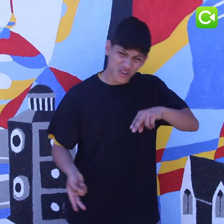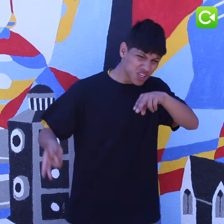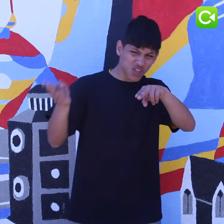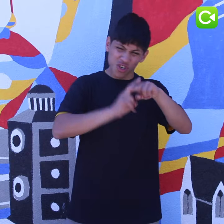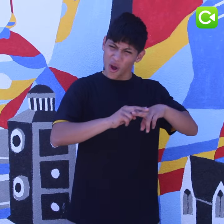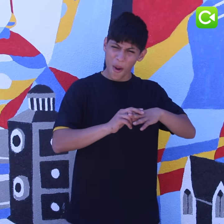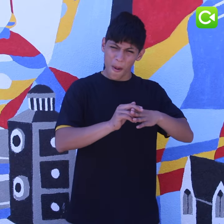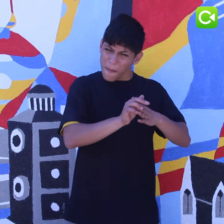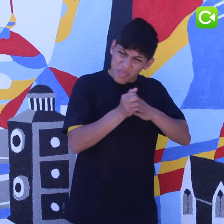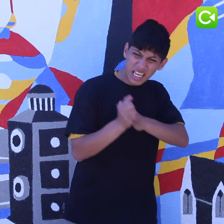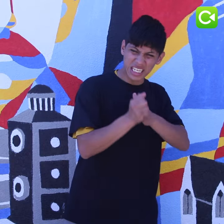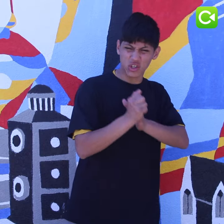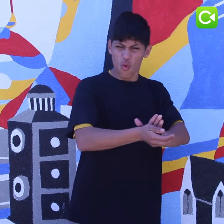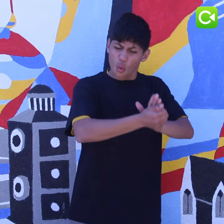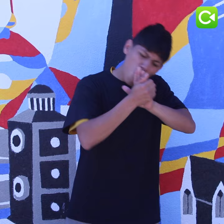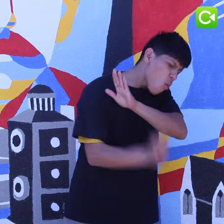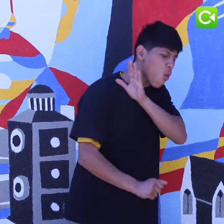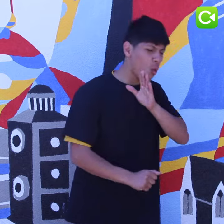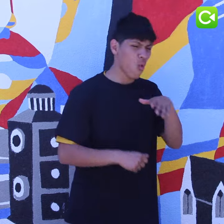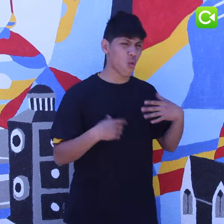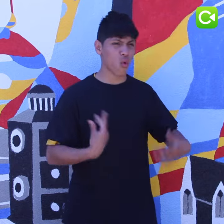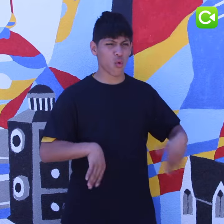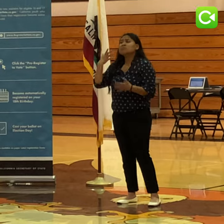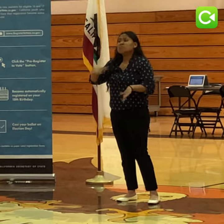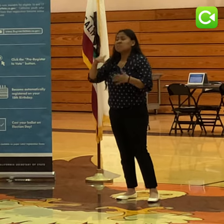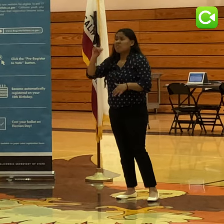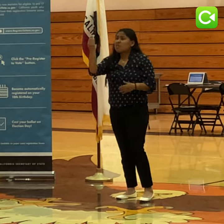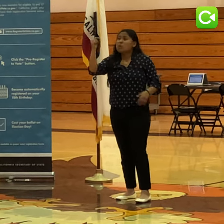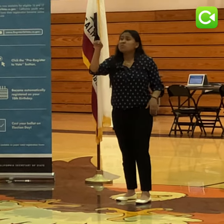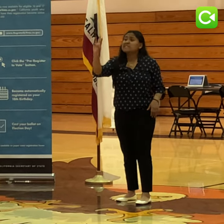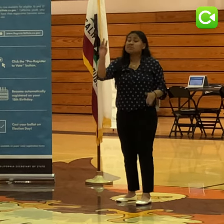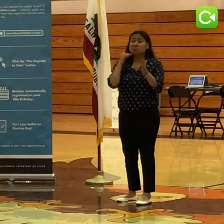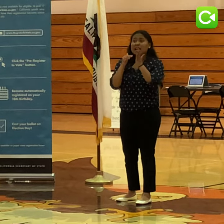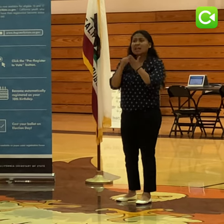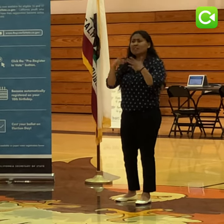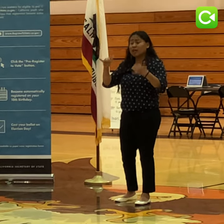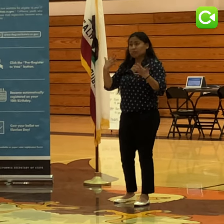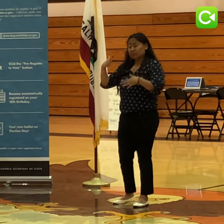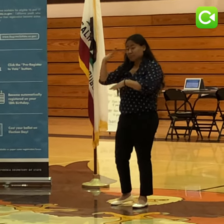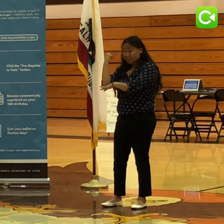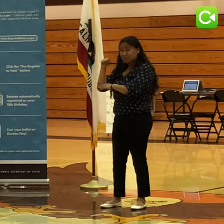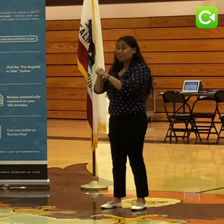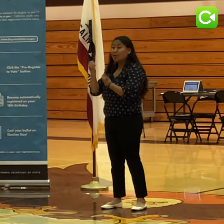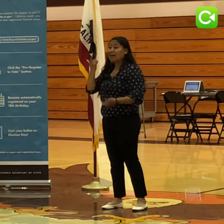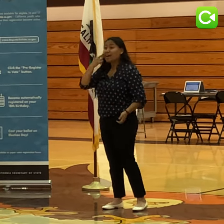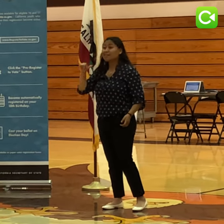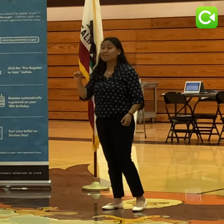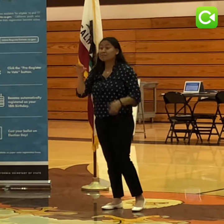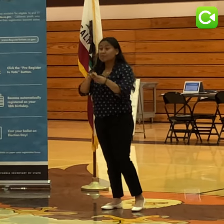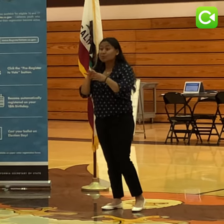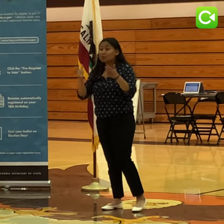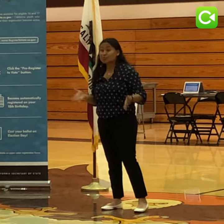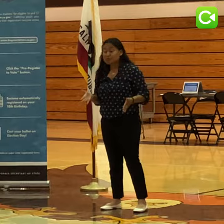You'll gain leadership skills! Wow, 146 million that broke records of California voters...